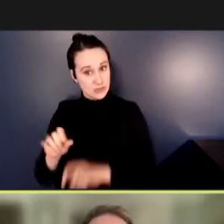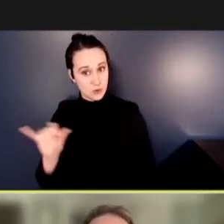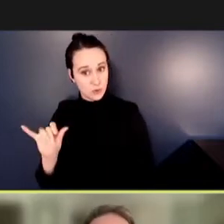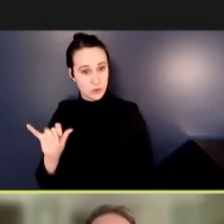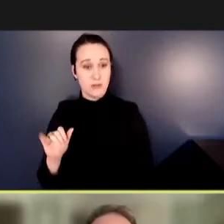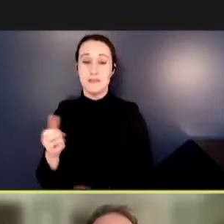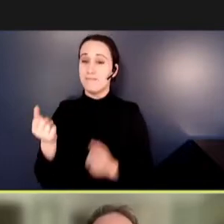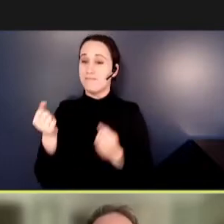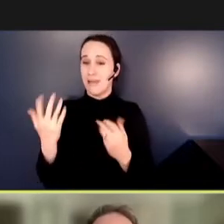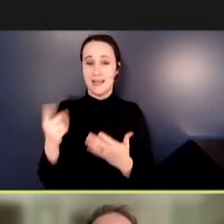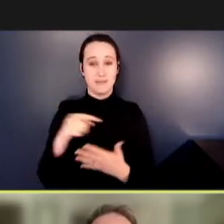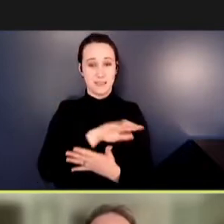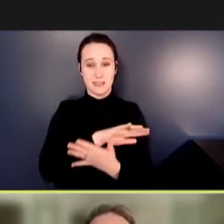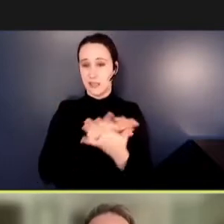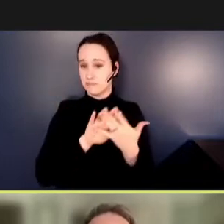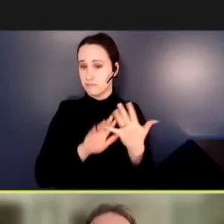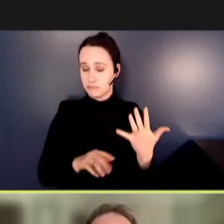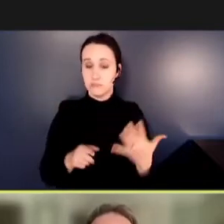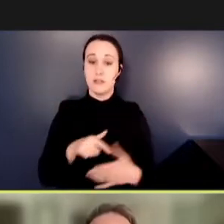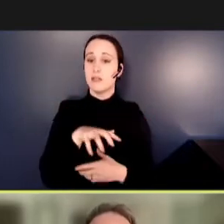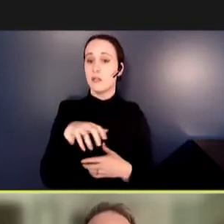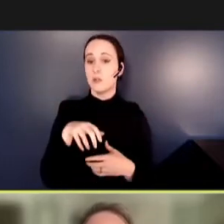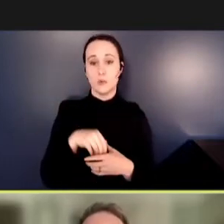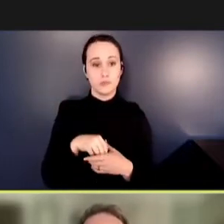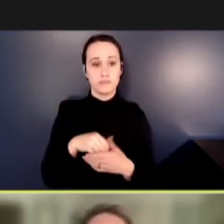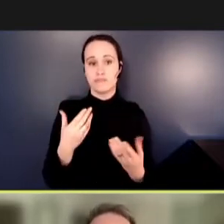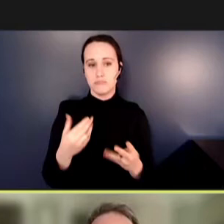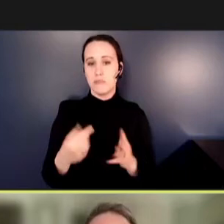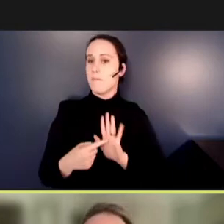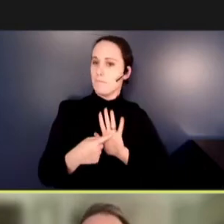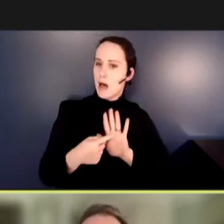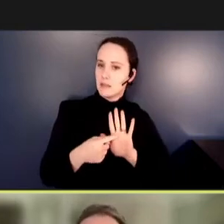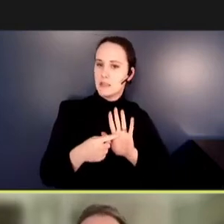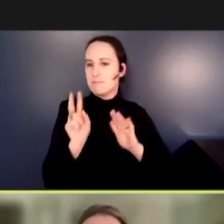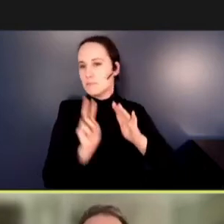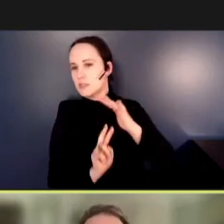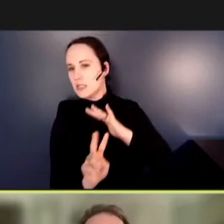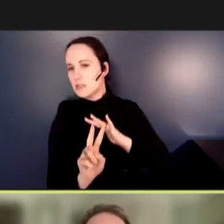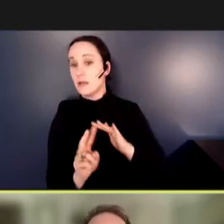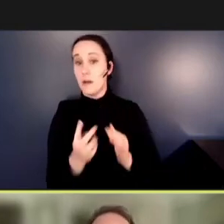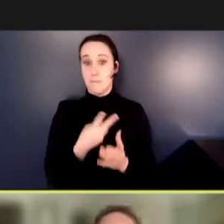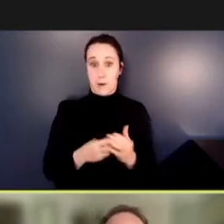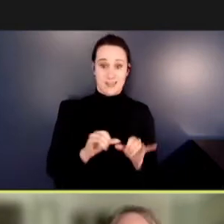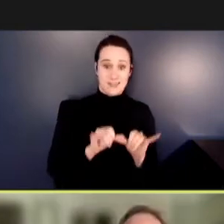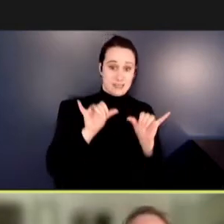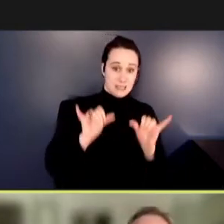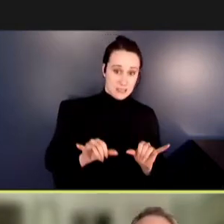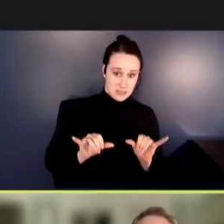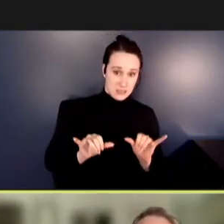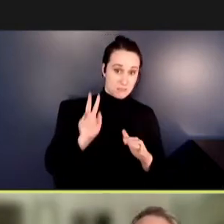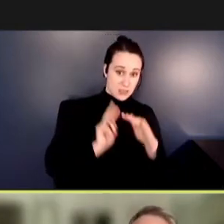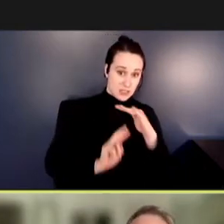areas include kind of modeling and predicting of both the systems, prediction within and modeling